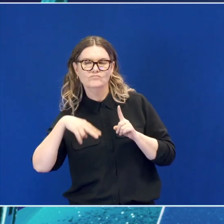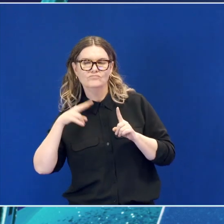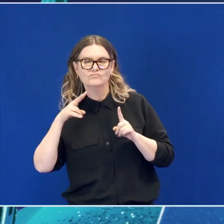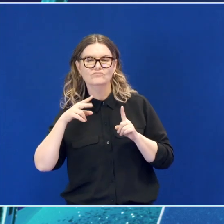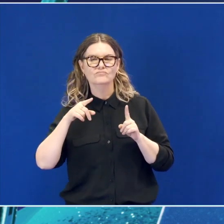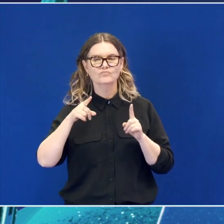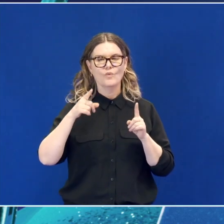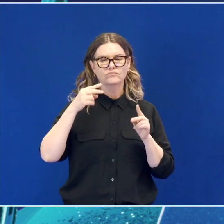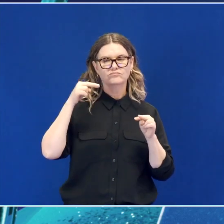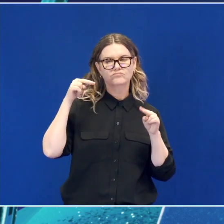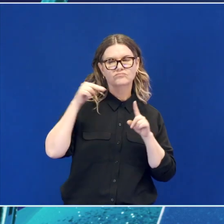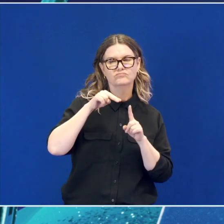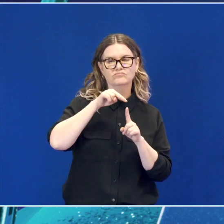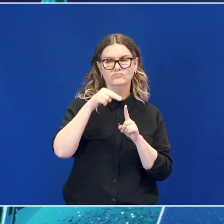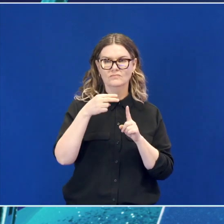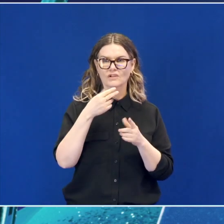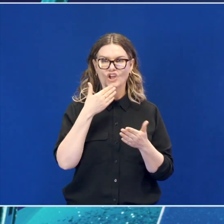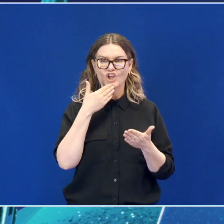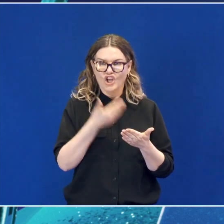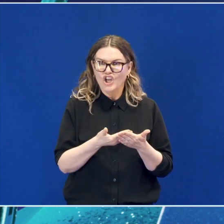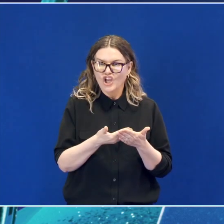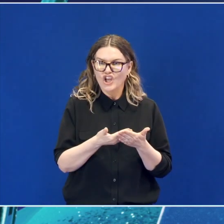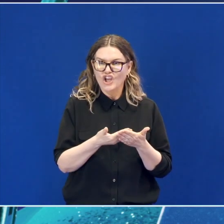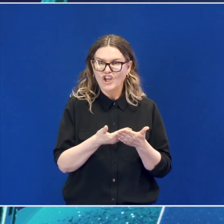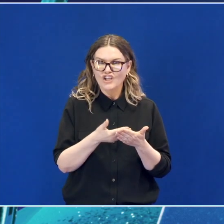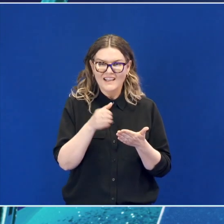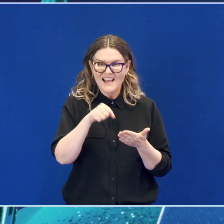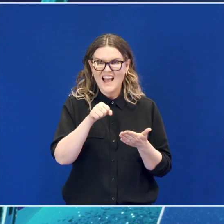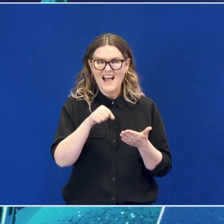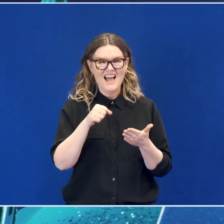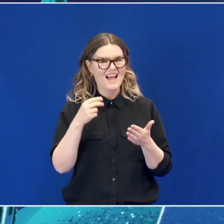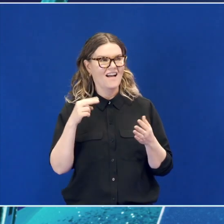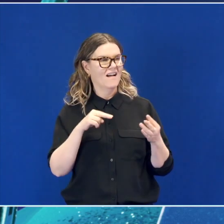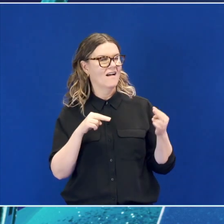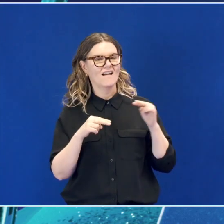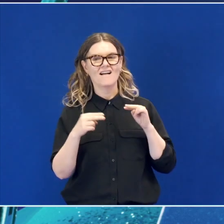for this panel was taking the outputs and pulling them back around, right, well, if we can go back